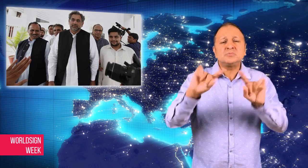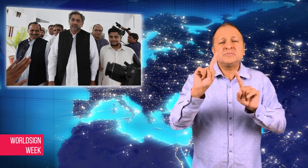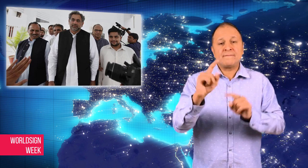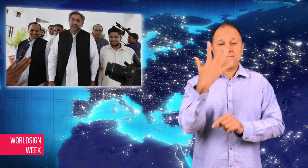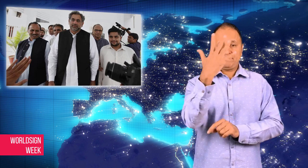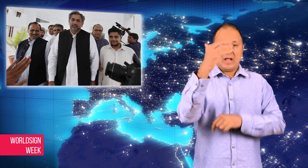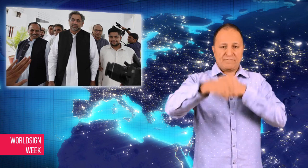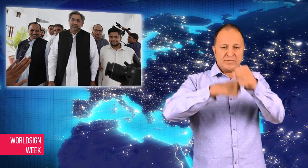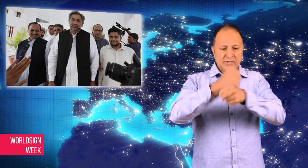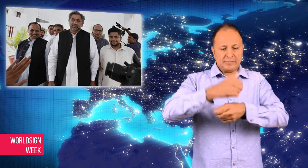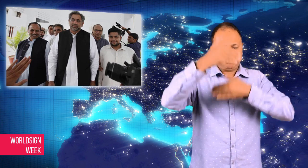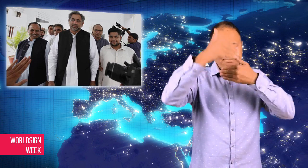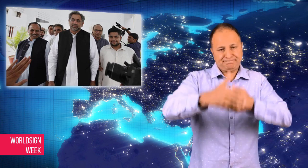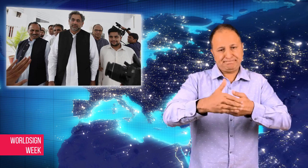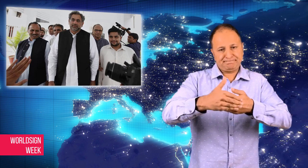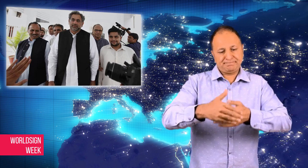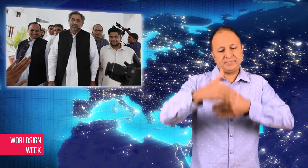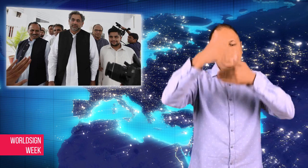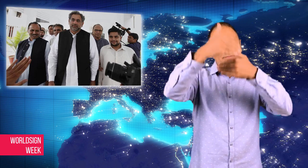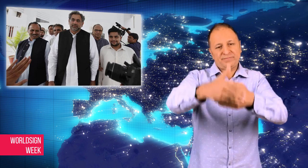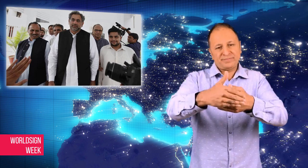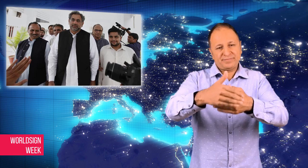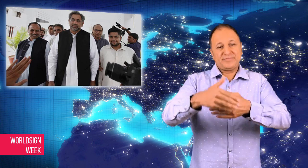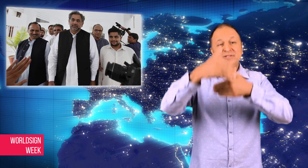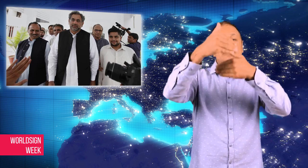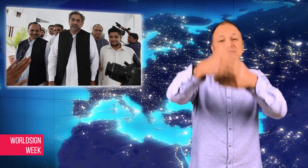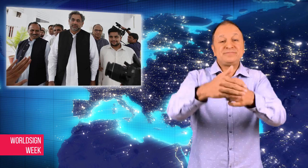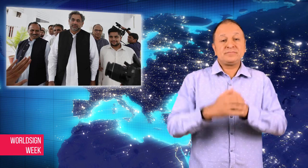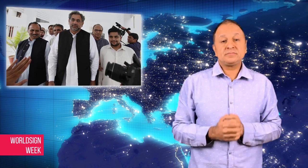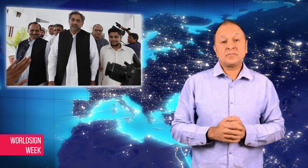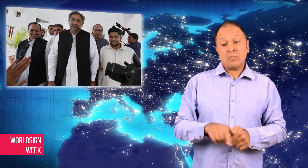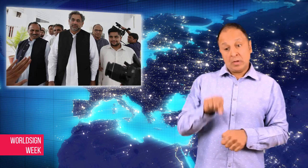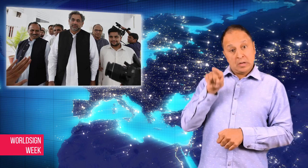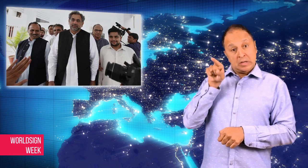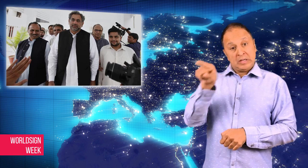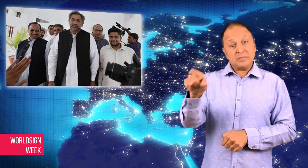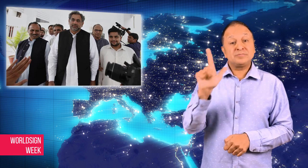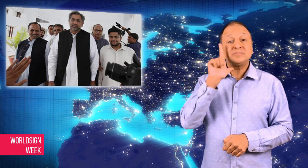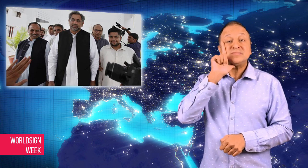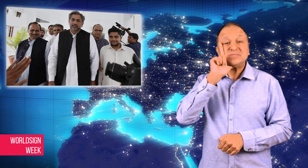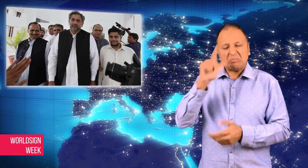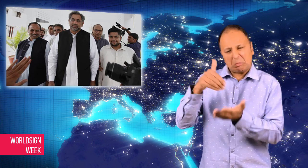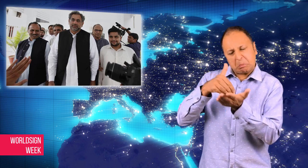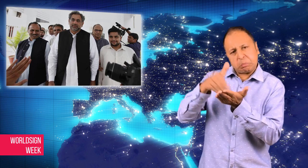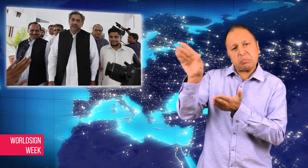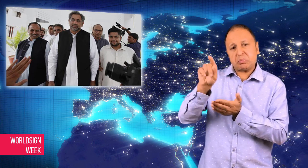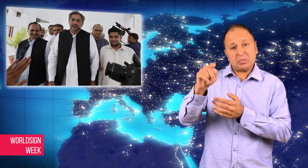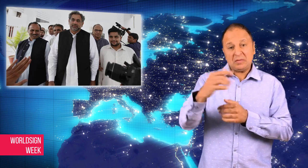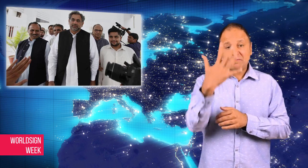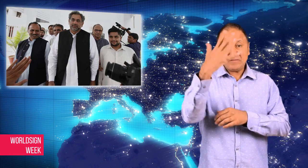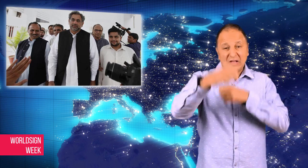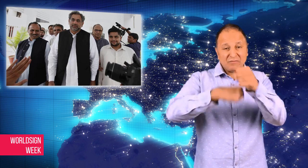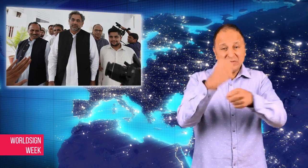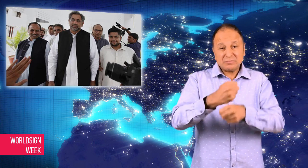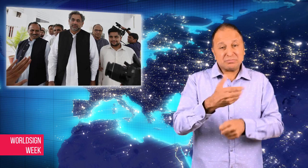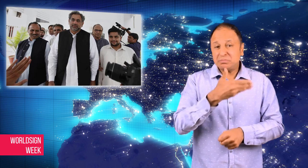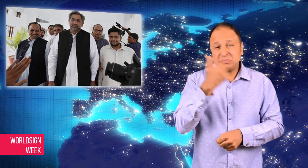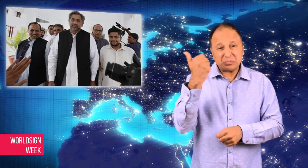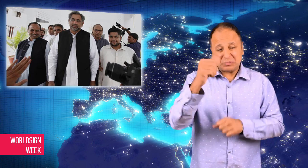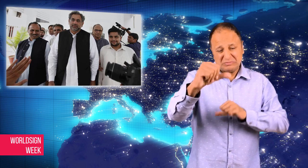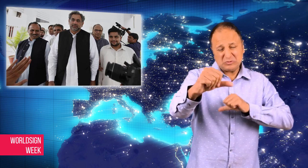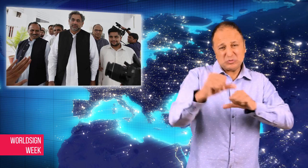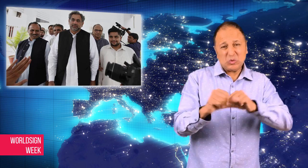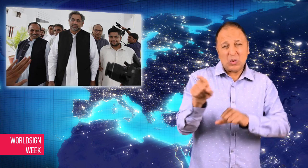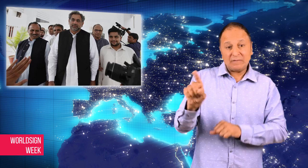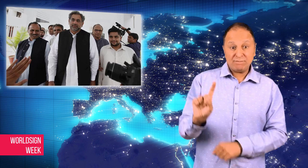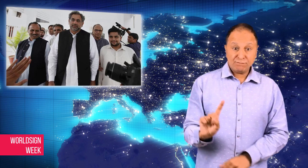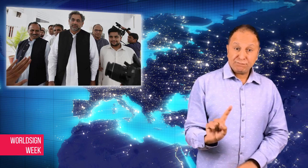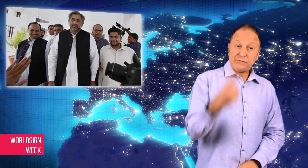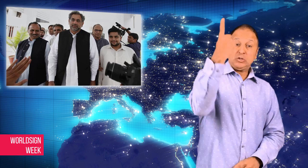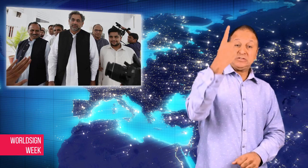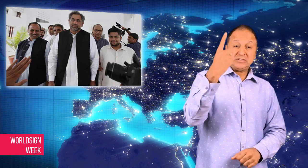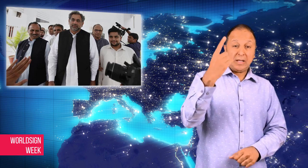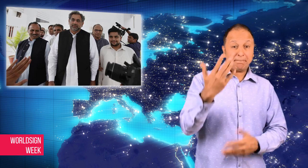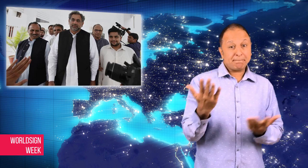5-year term. With the elections